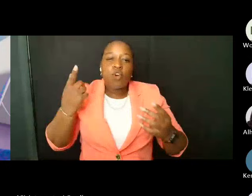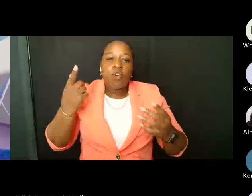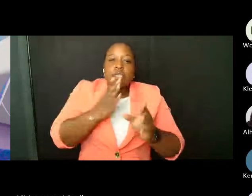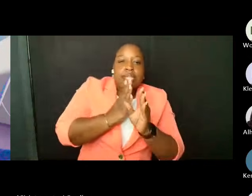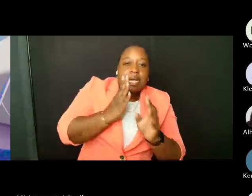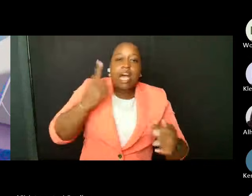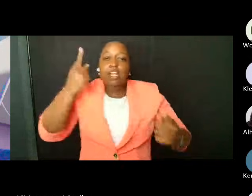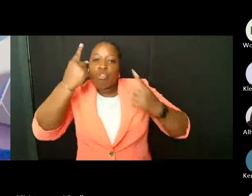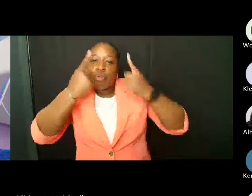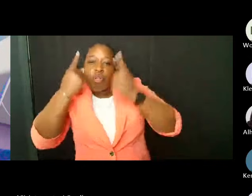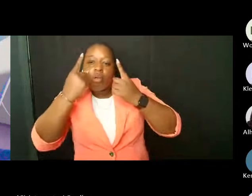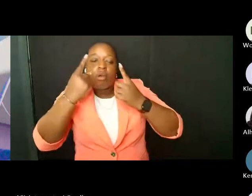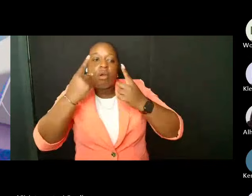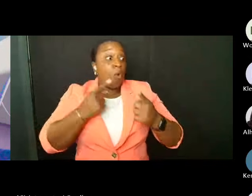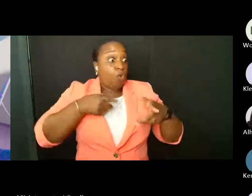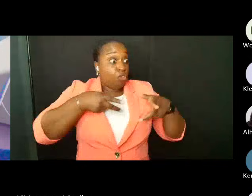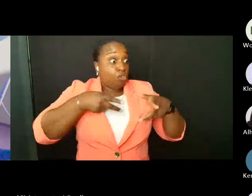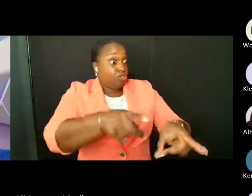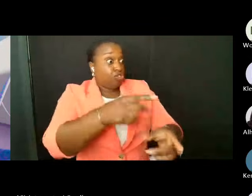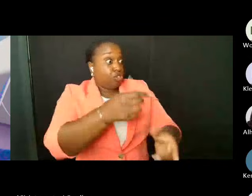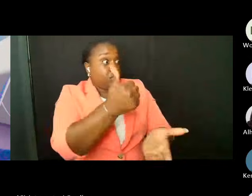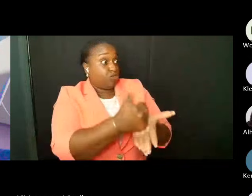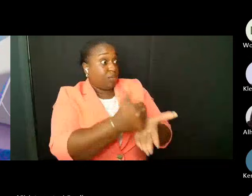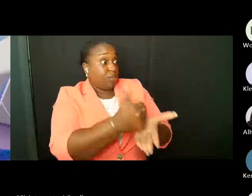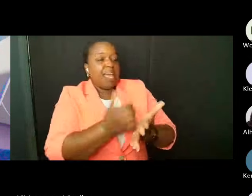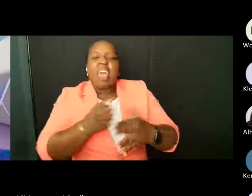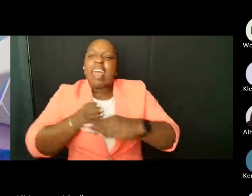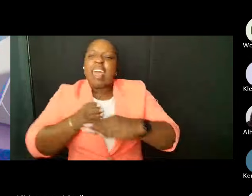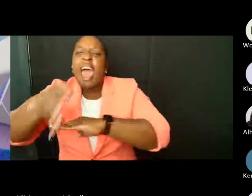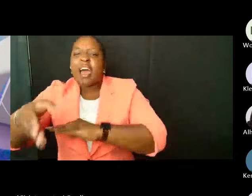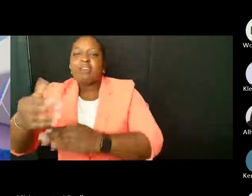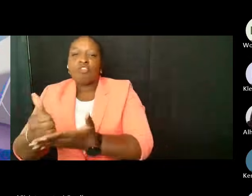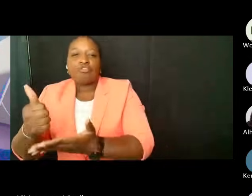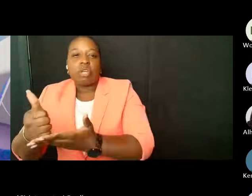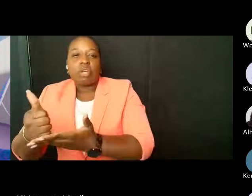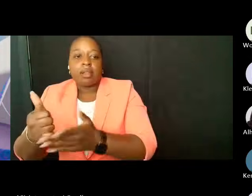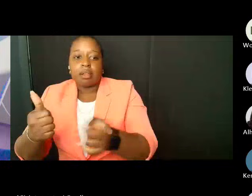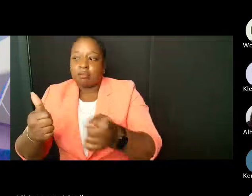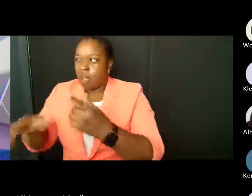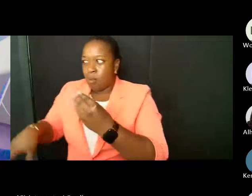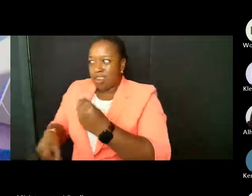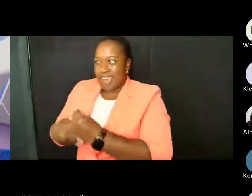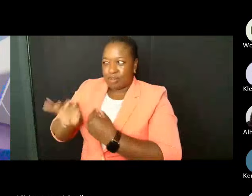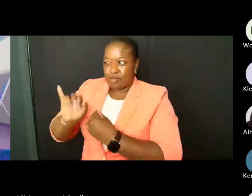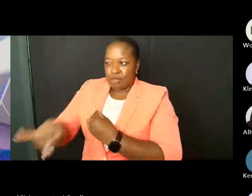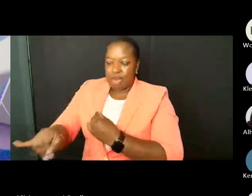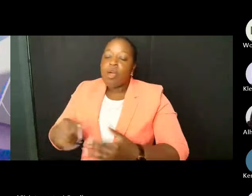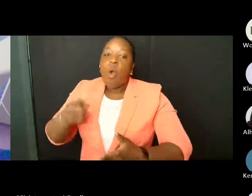both during and after treatment? And adding on to that, what should -- what supports do we need